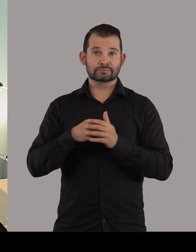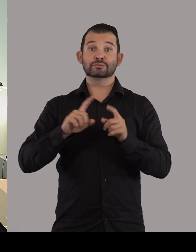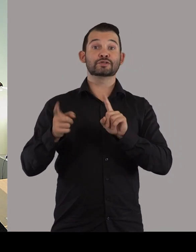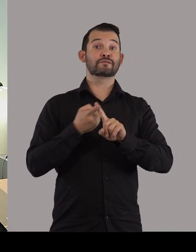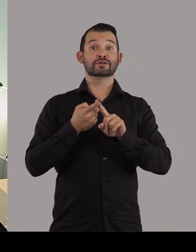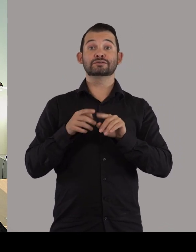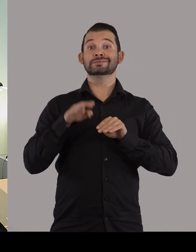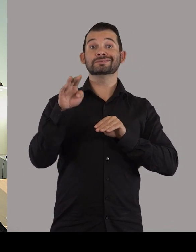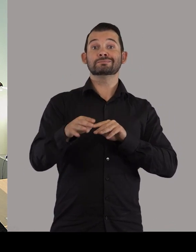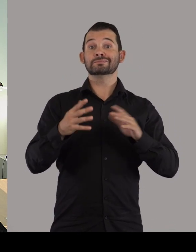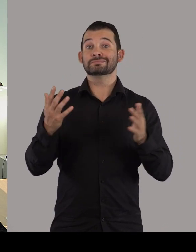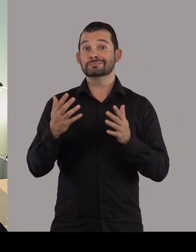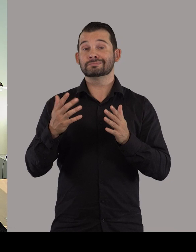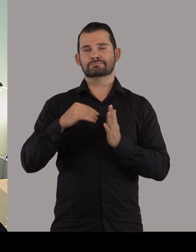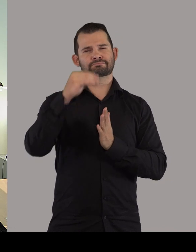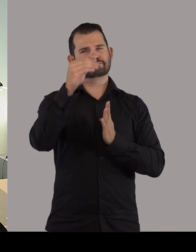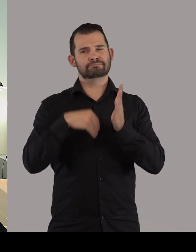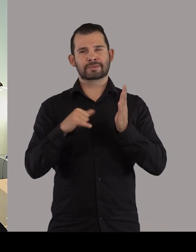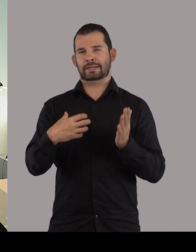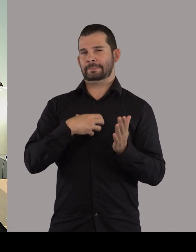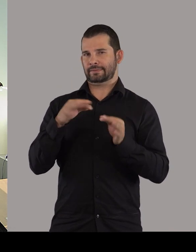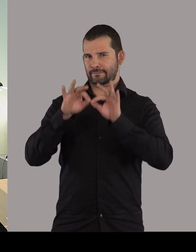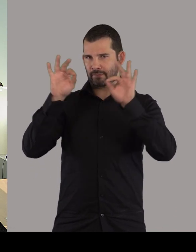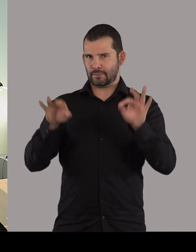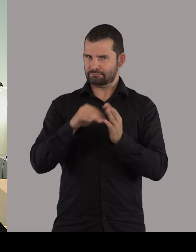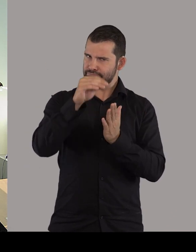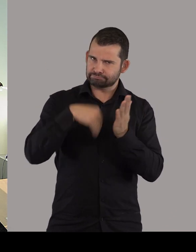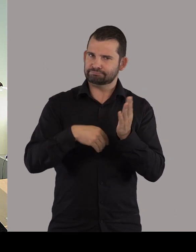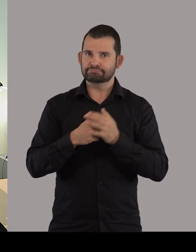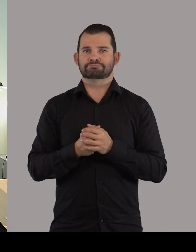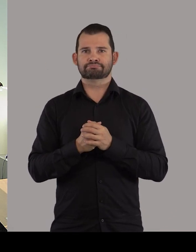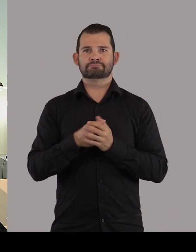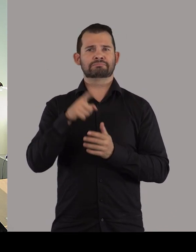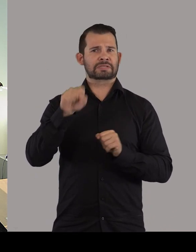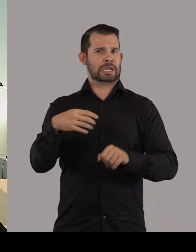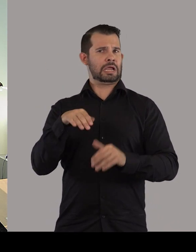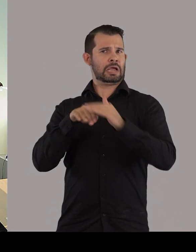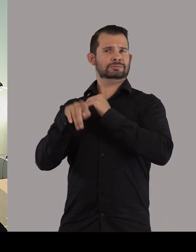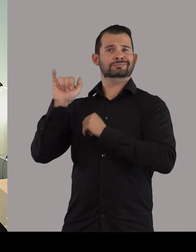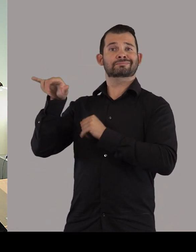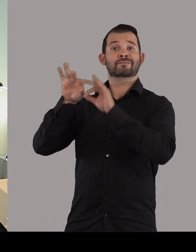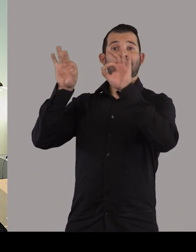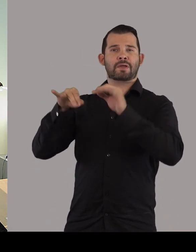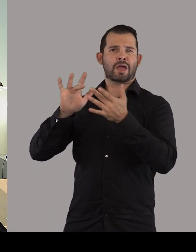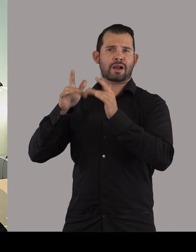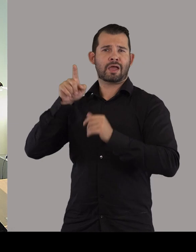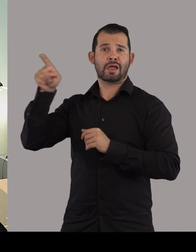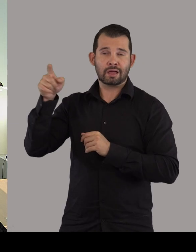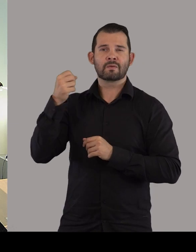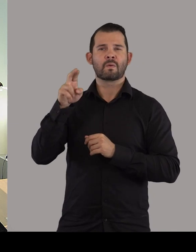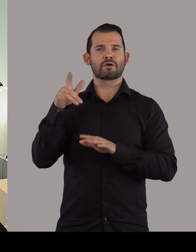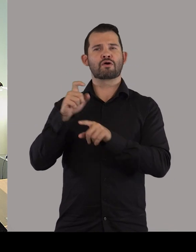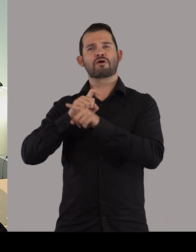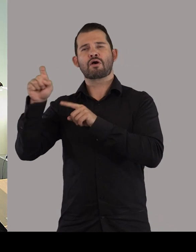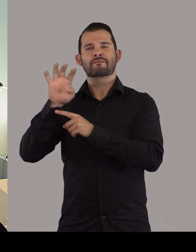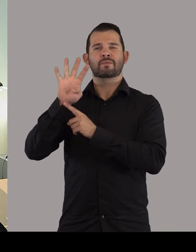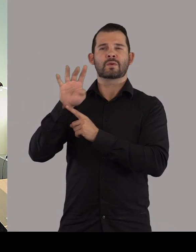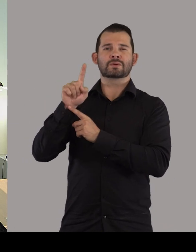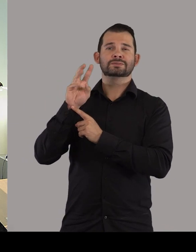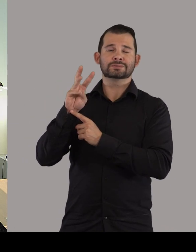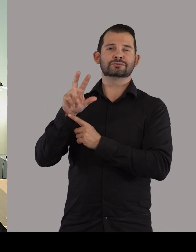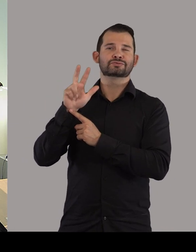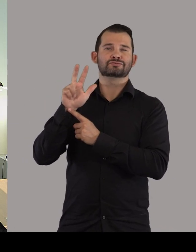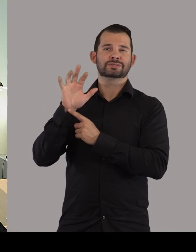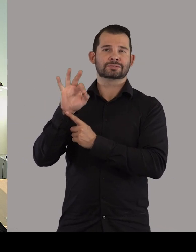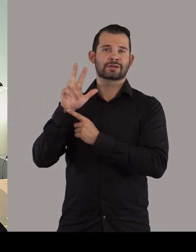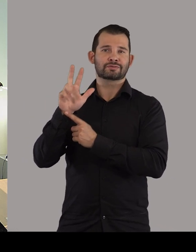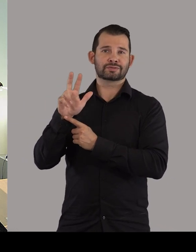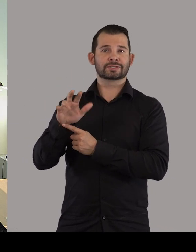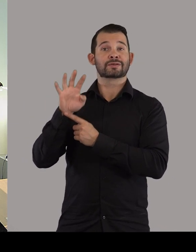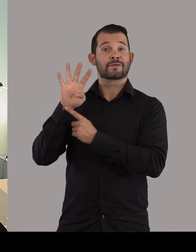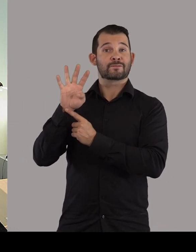fill out the appeal form. You can access the form online or by calling 416-393-4111,